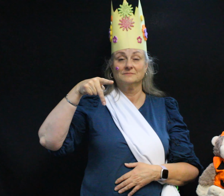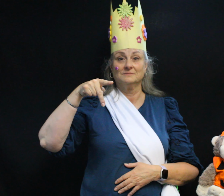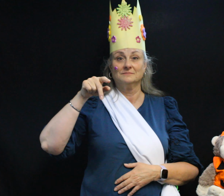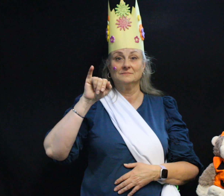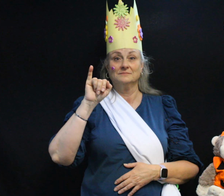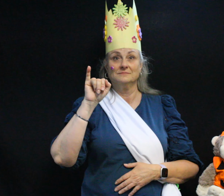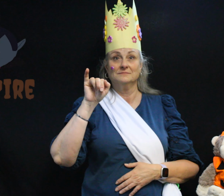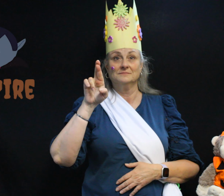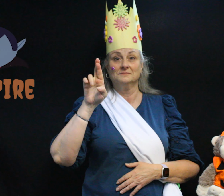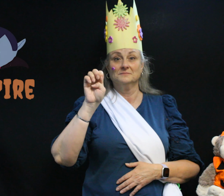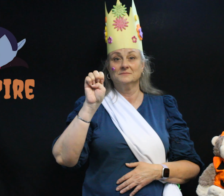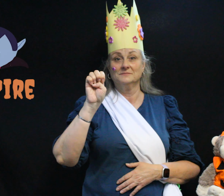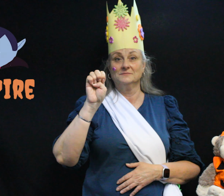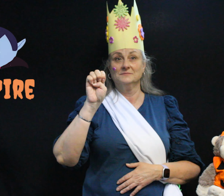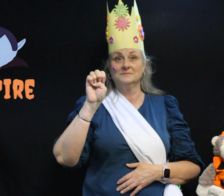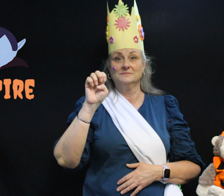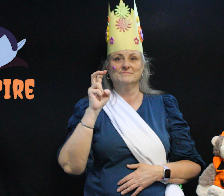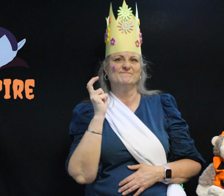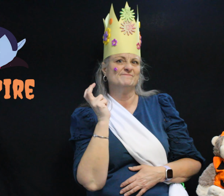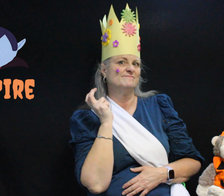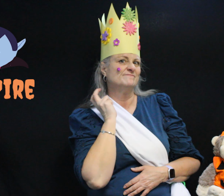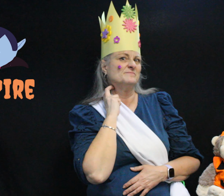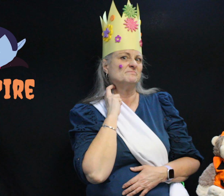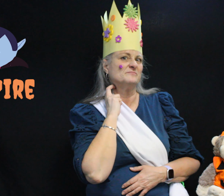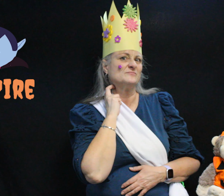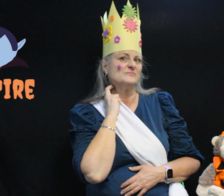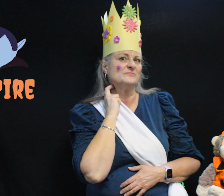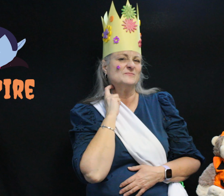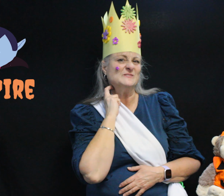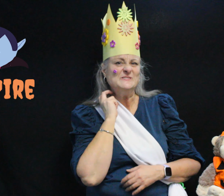This is the sign for Vampire.